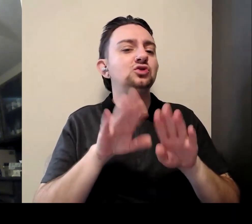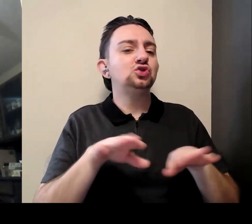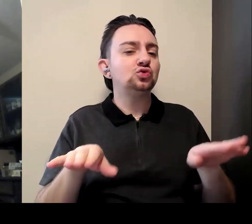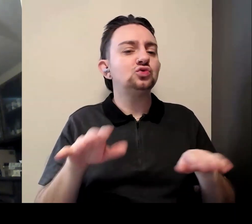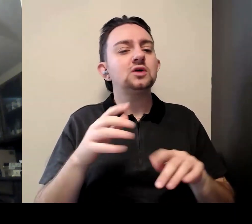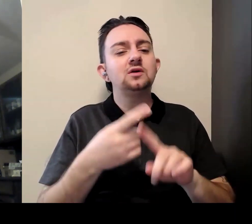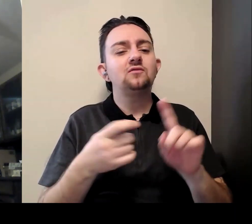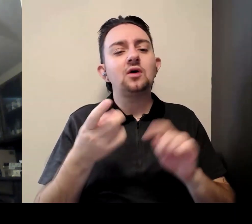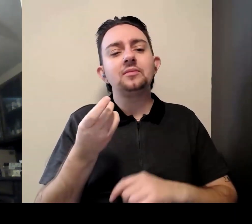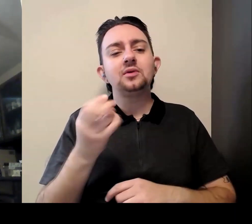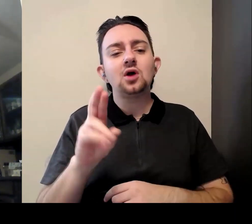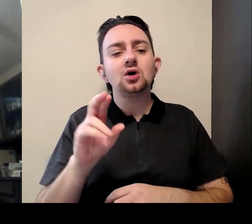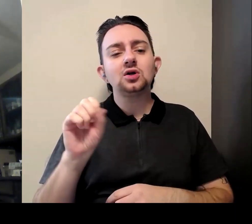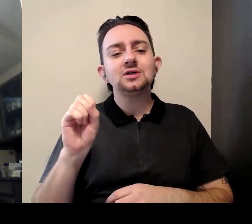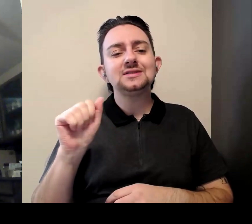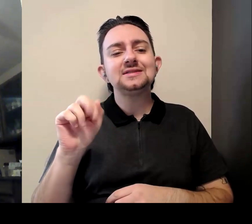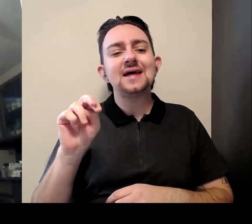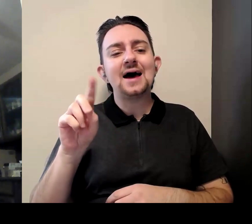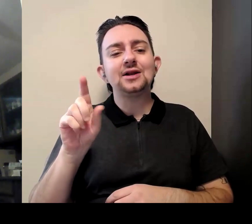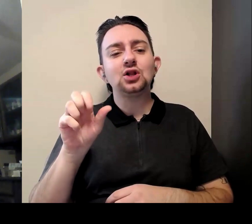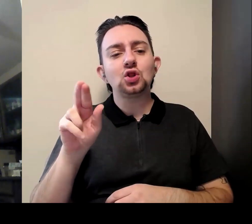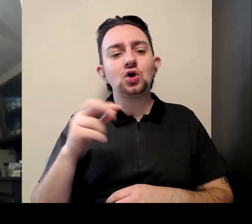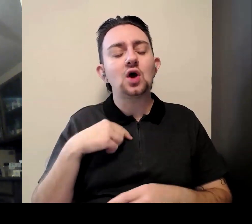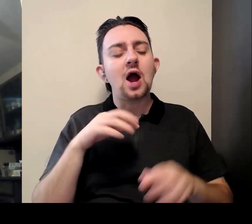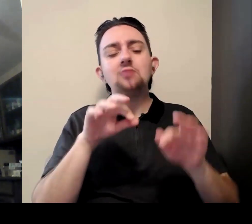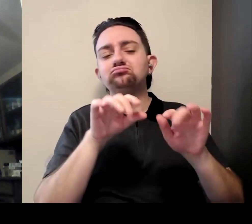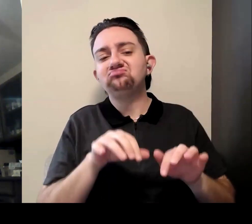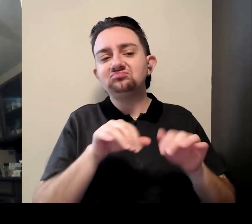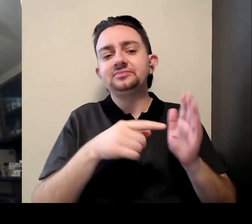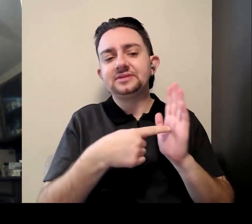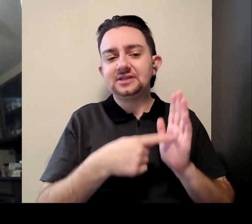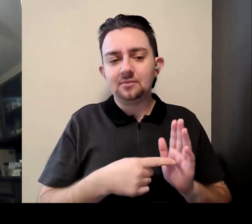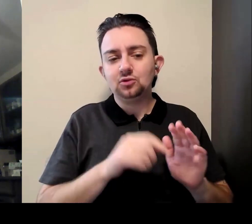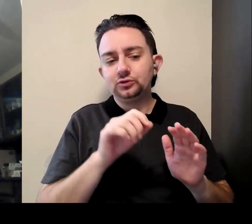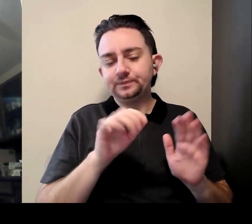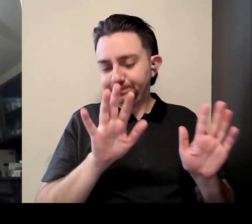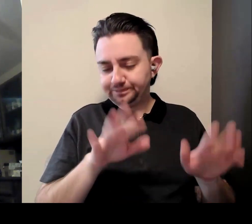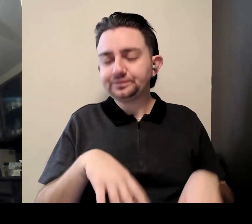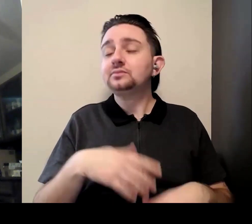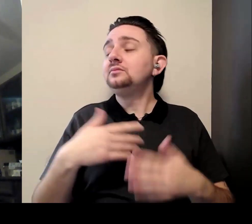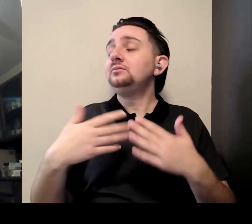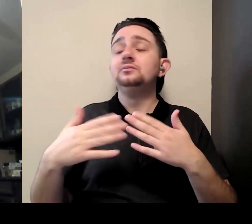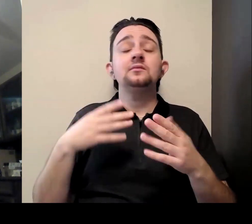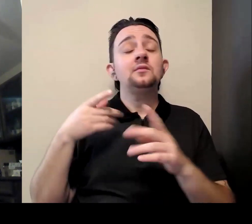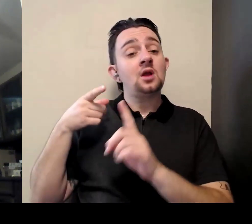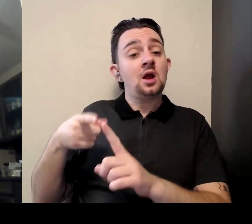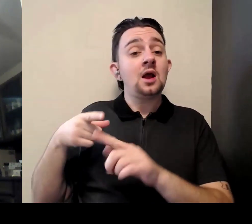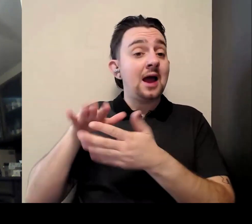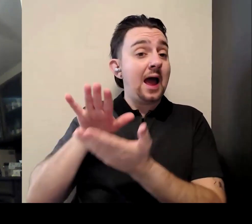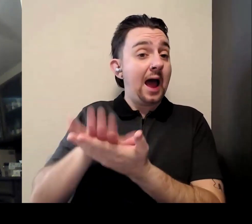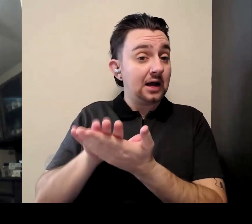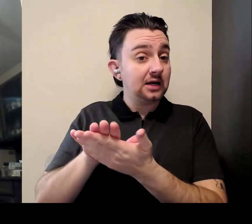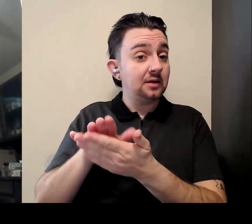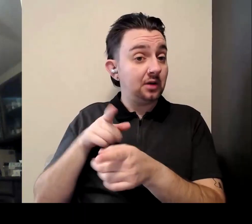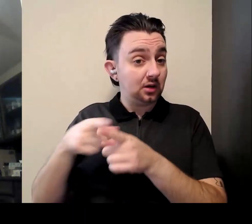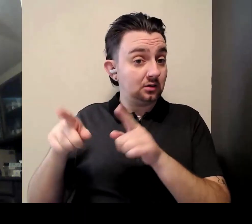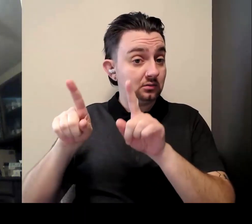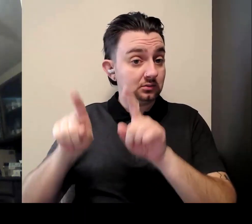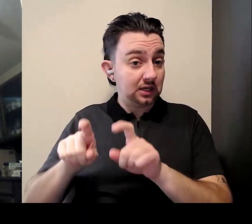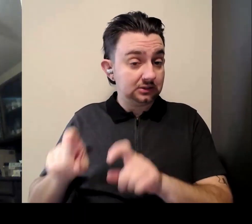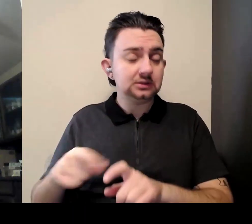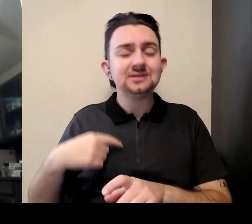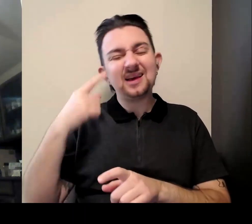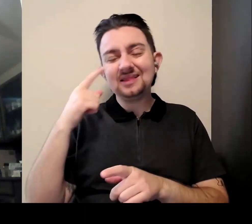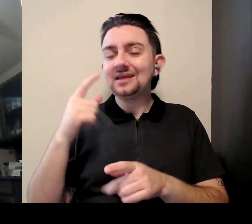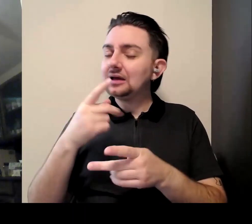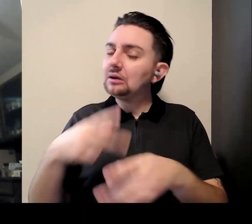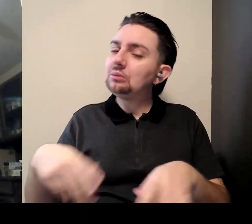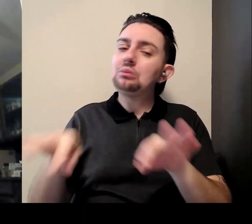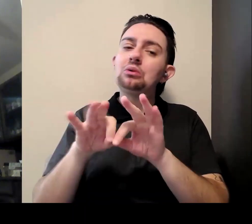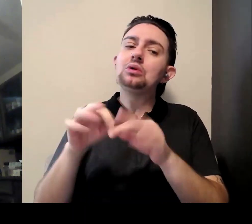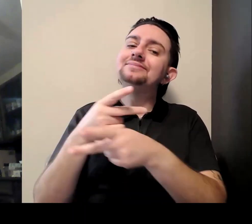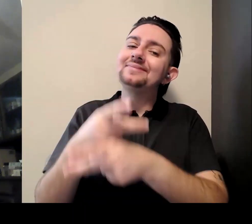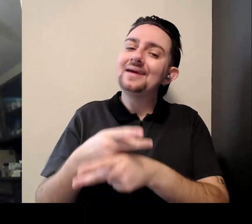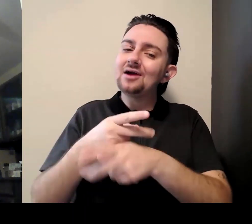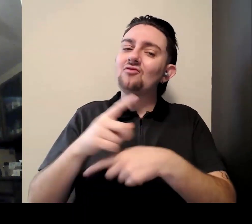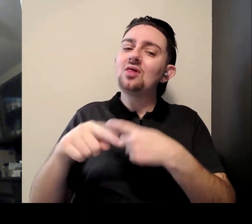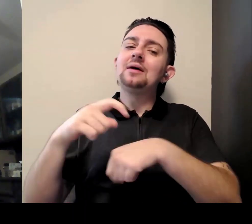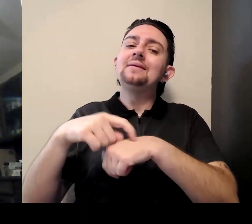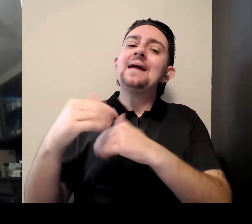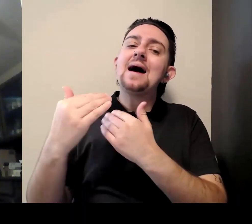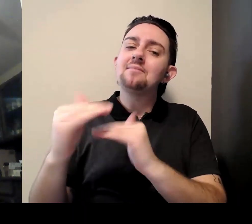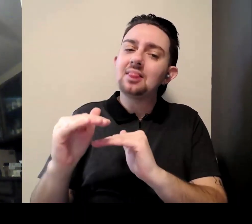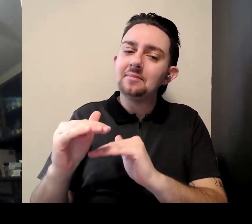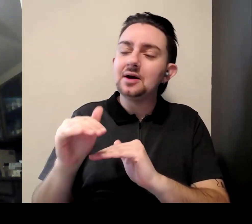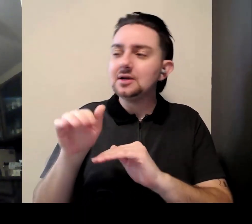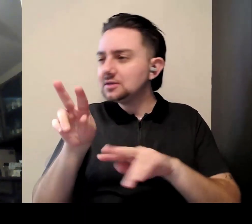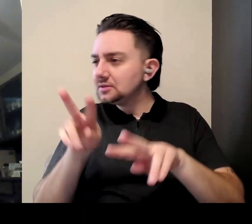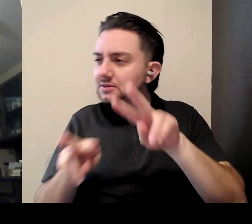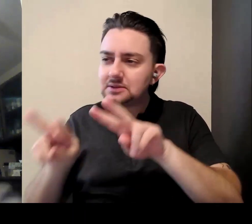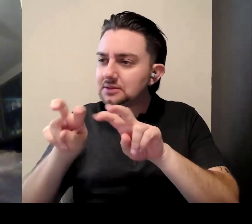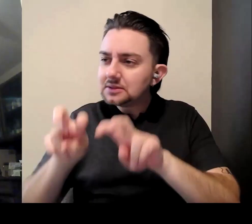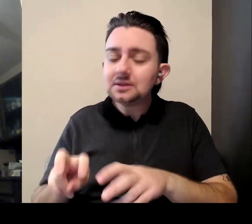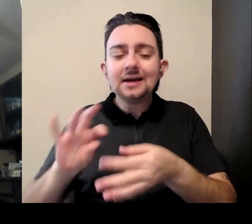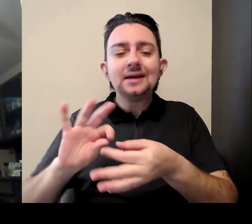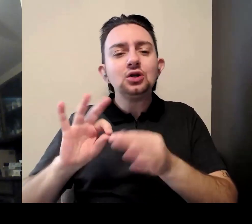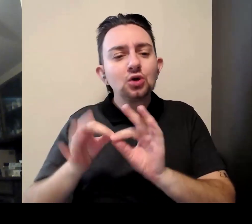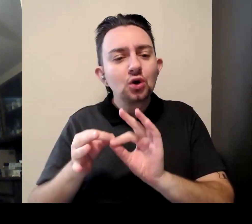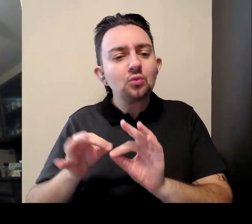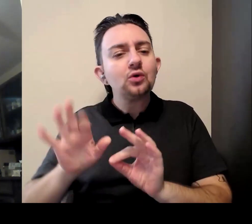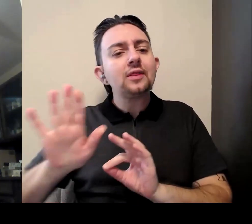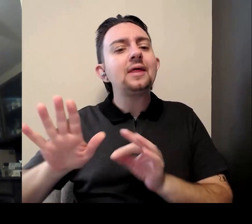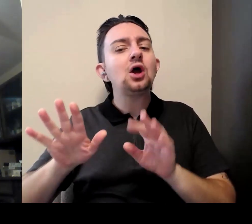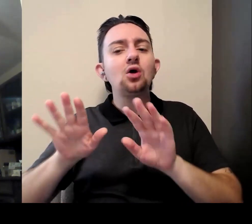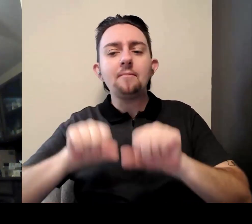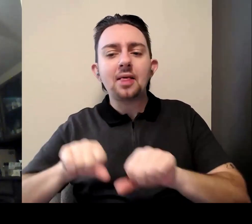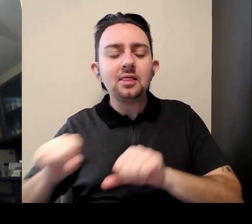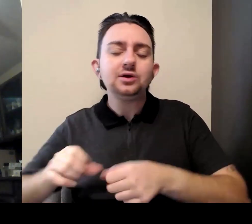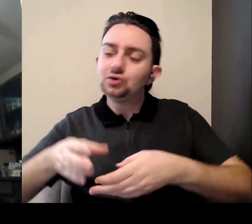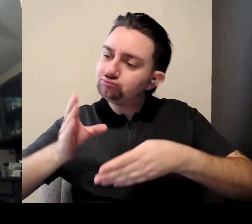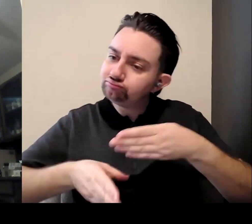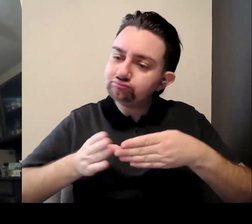And then when doing academic testing, I think we need to be careful about the time limits and interpret their ability to do things within a time limit, but also on the cognitive.